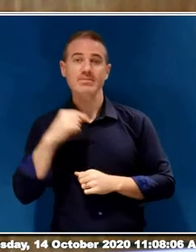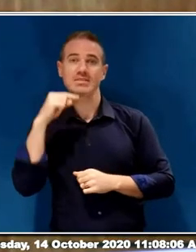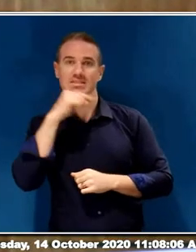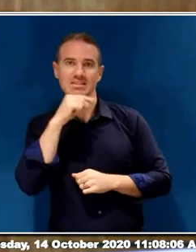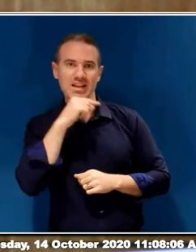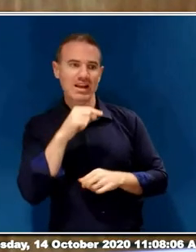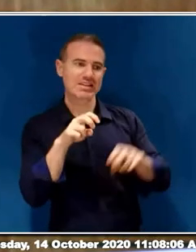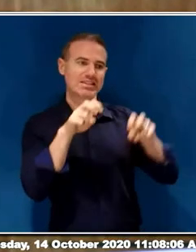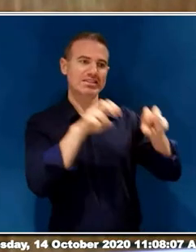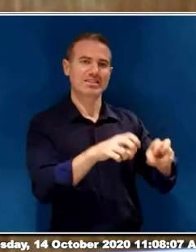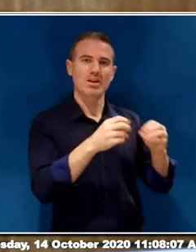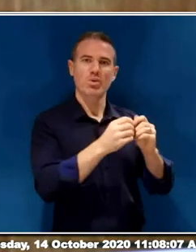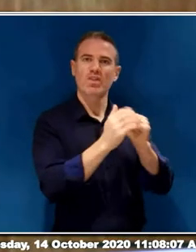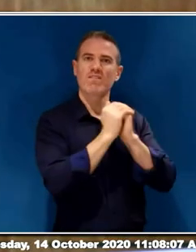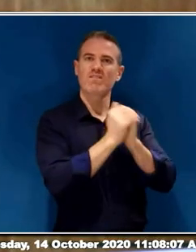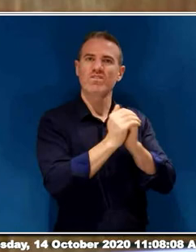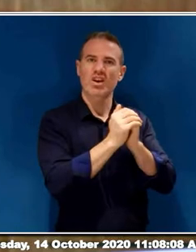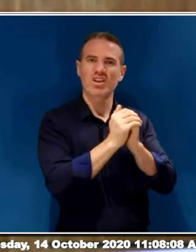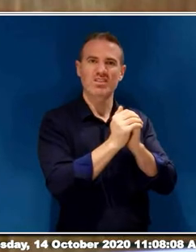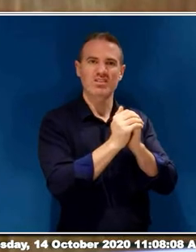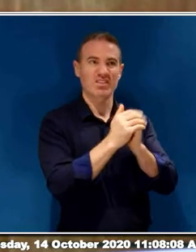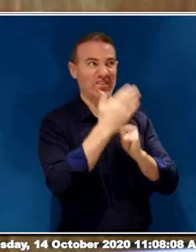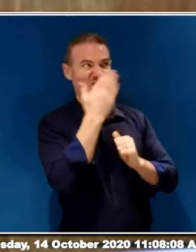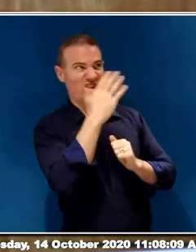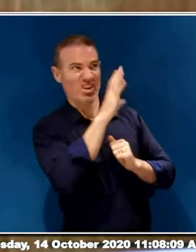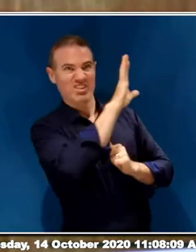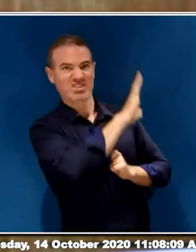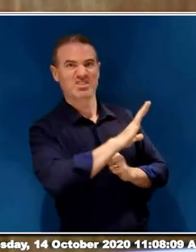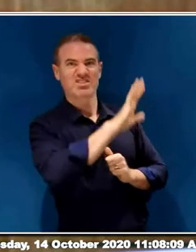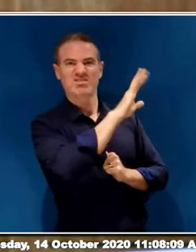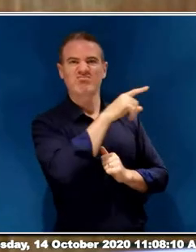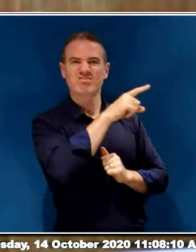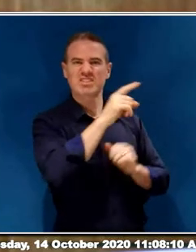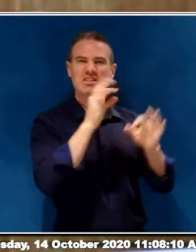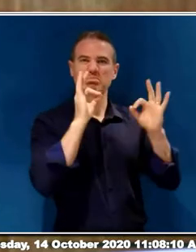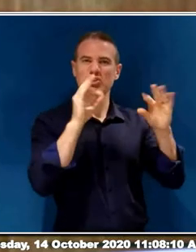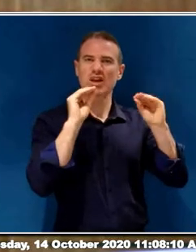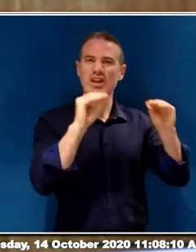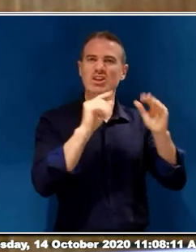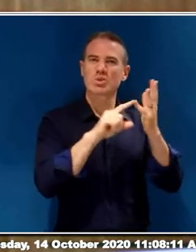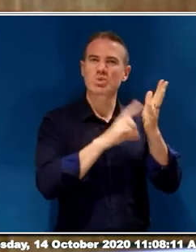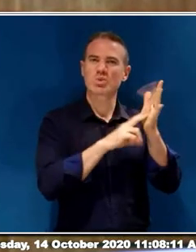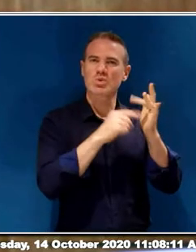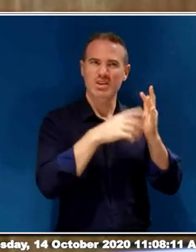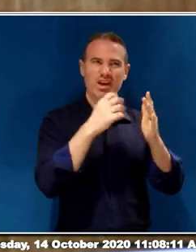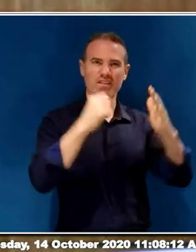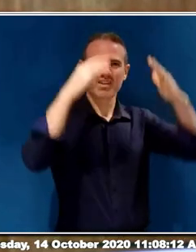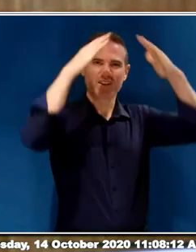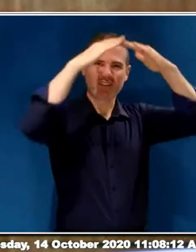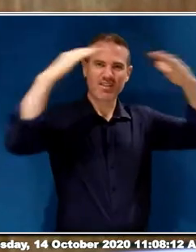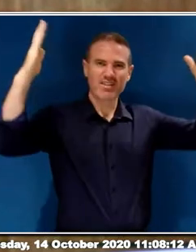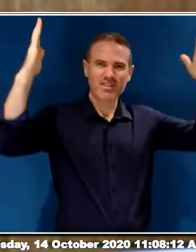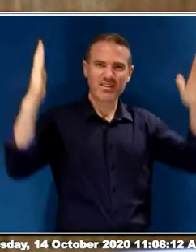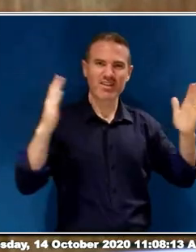There was another student, it was under a pergola. As you know, aluminium pergolas can be quite noisy and echoey.